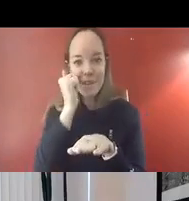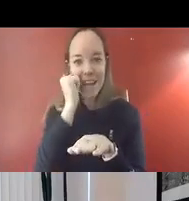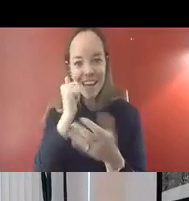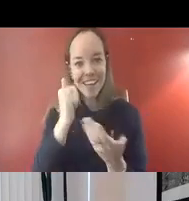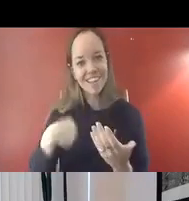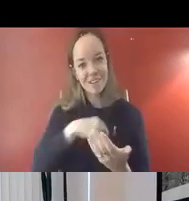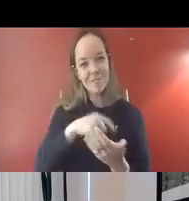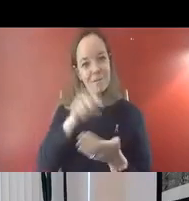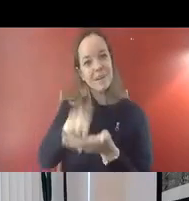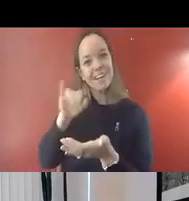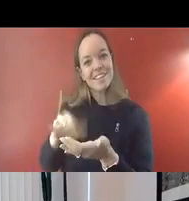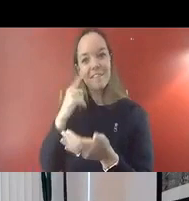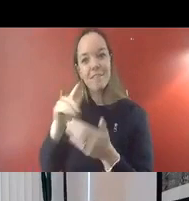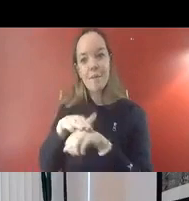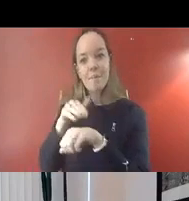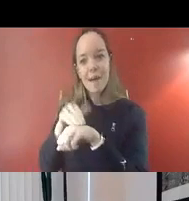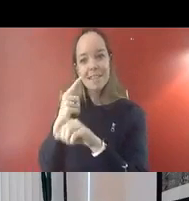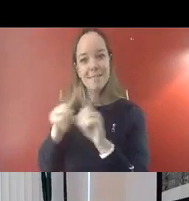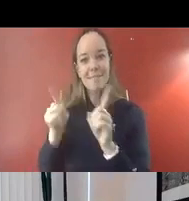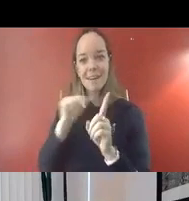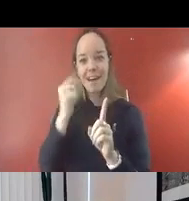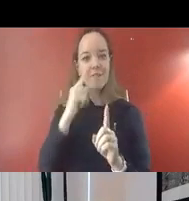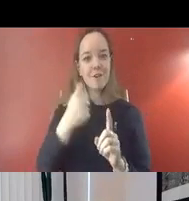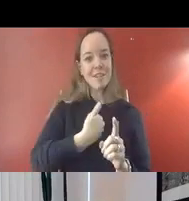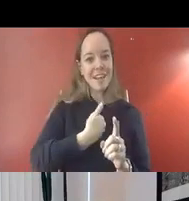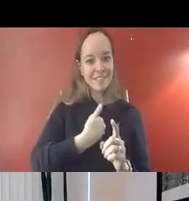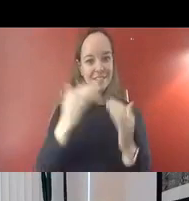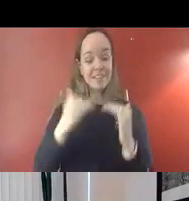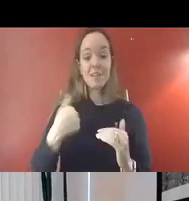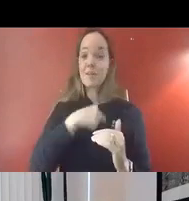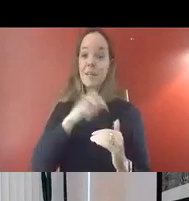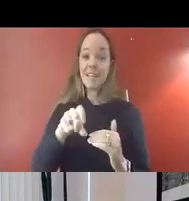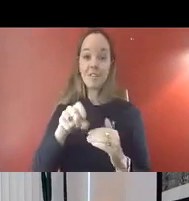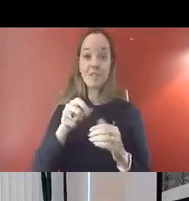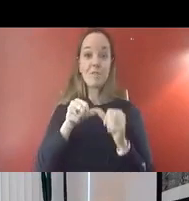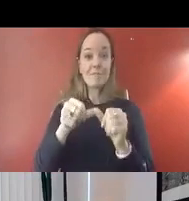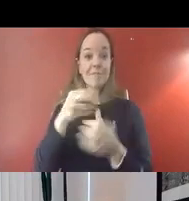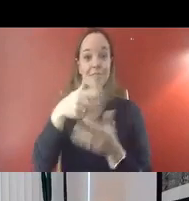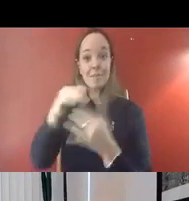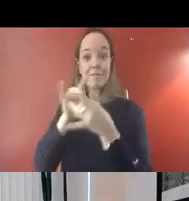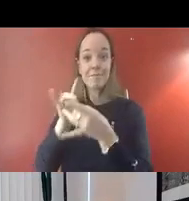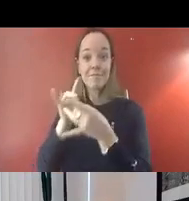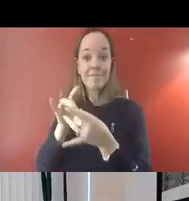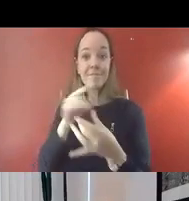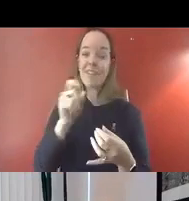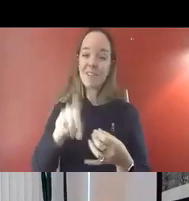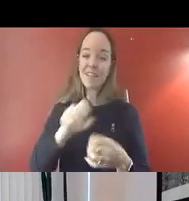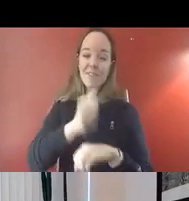connections. We need to set boundaries. ourselves. We need to maintain social Boundaries for work boundaries in home connections. We need to set boundaries. and this is particularly difficult for Boundaries for work boundaries in home